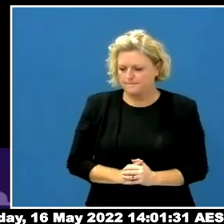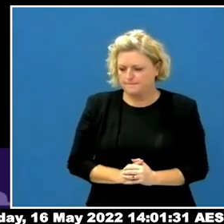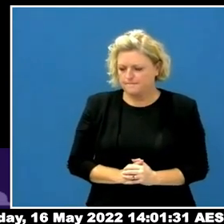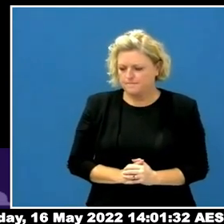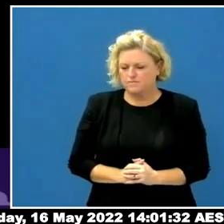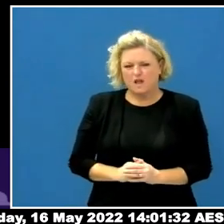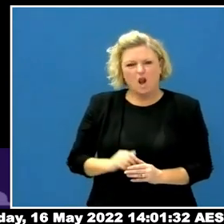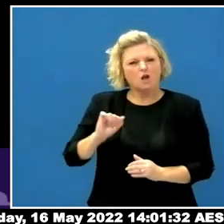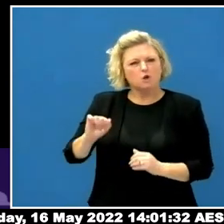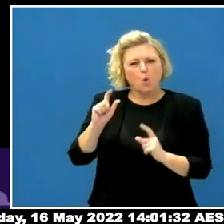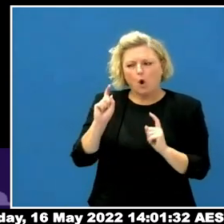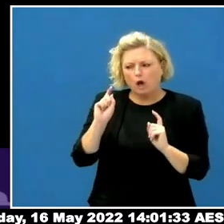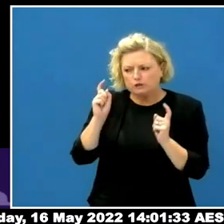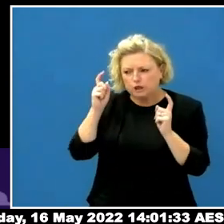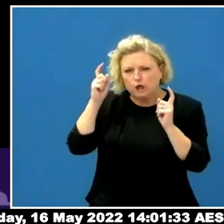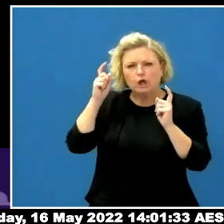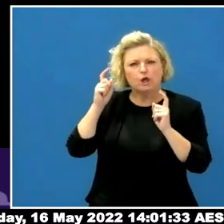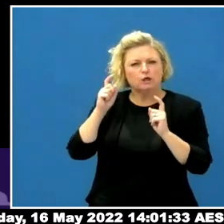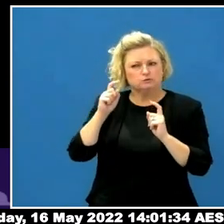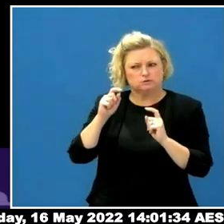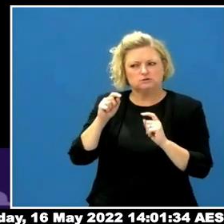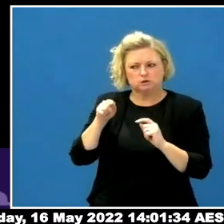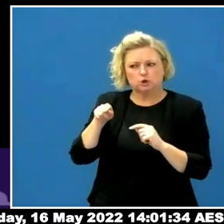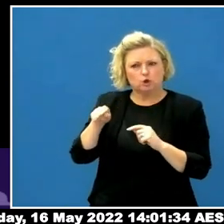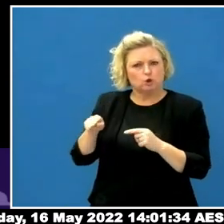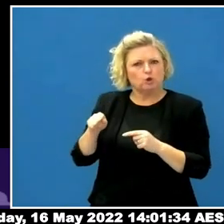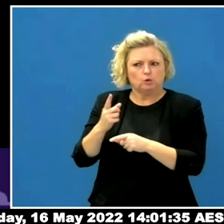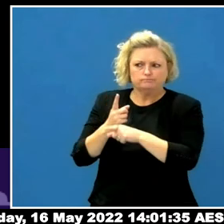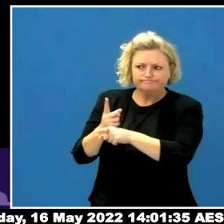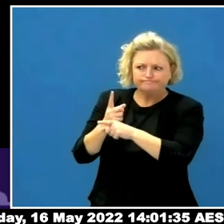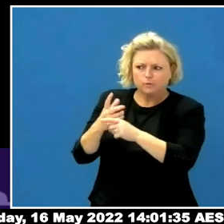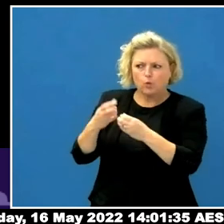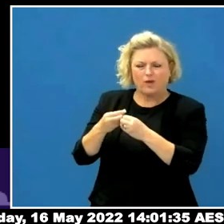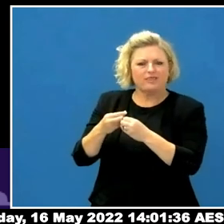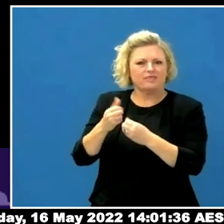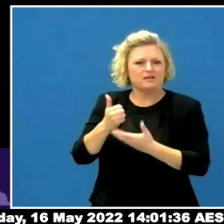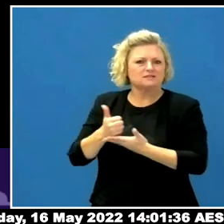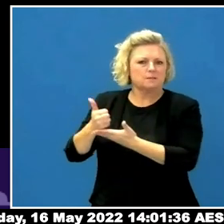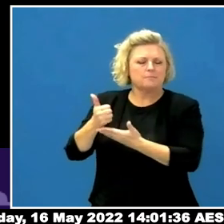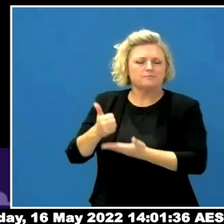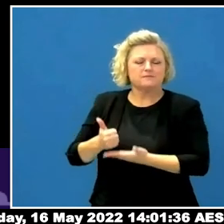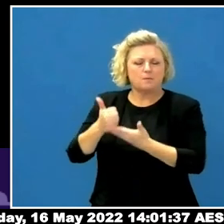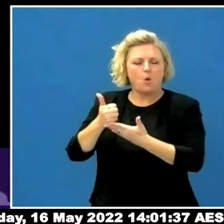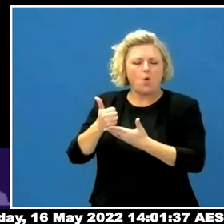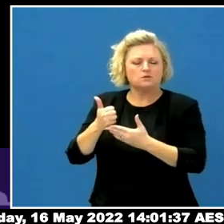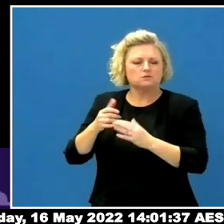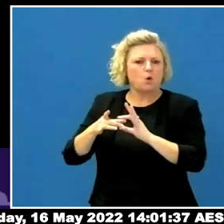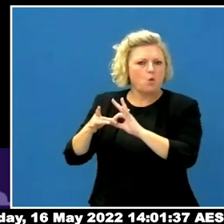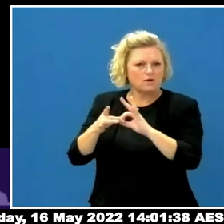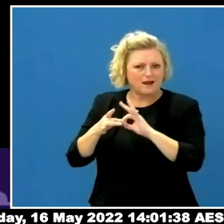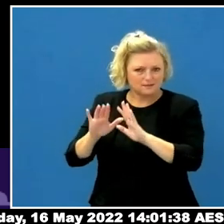Support Coordinator, on the next page it's written: "Like most people with Autism structure and routine is vital."